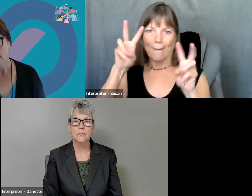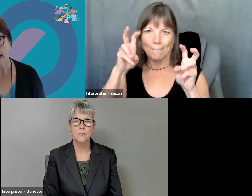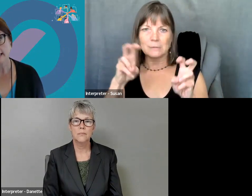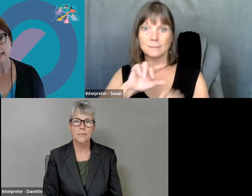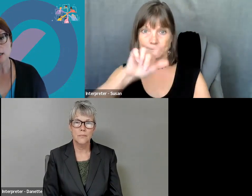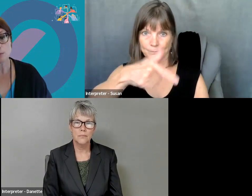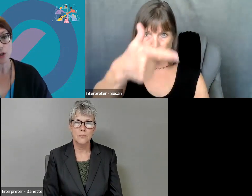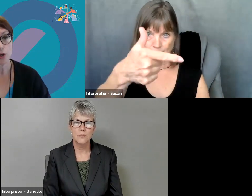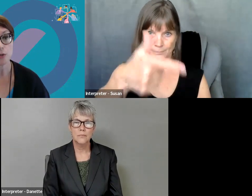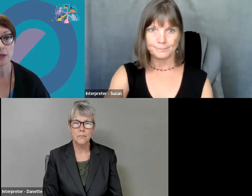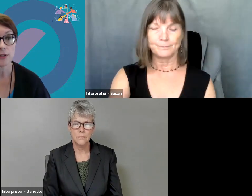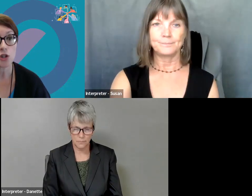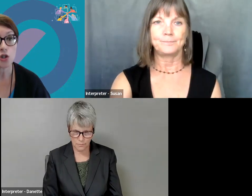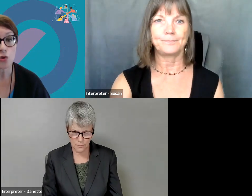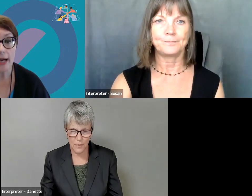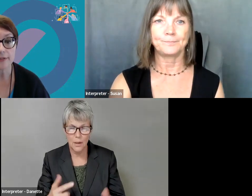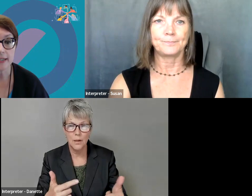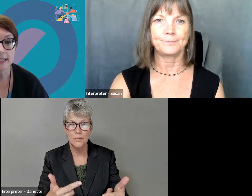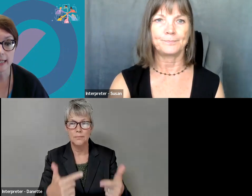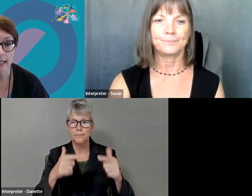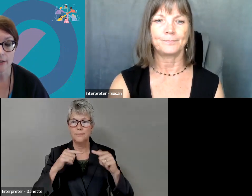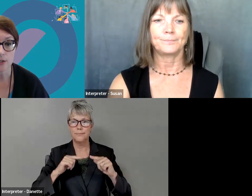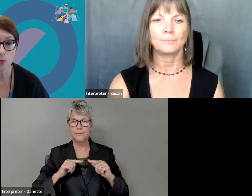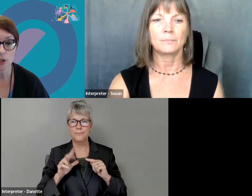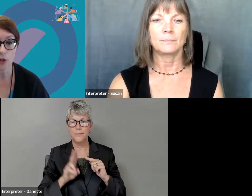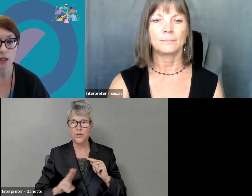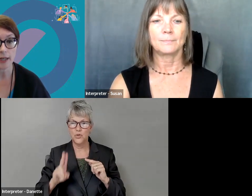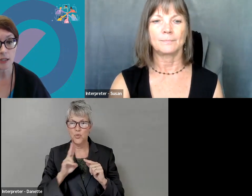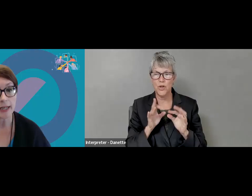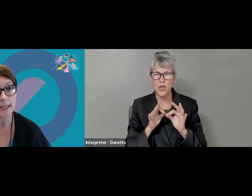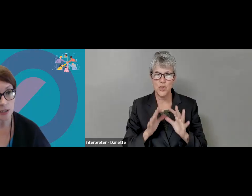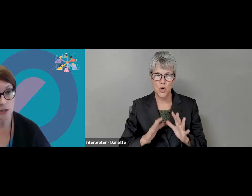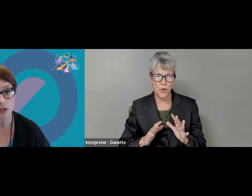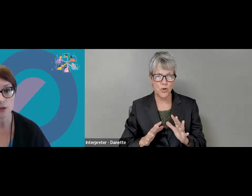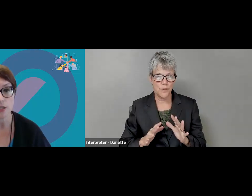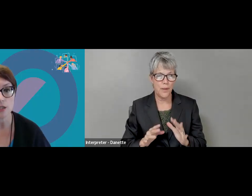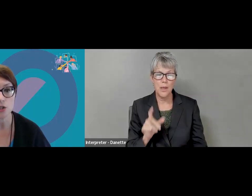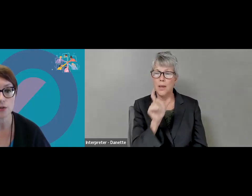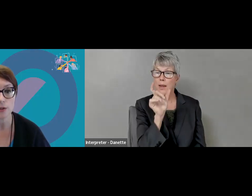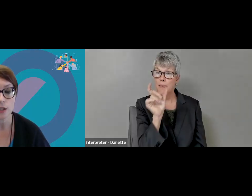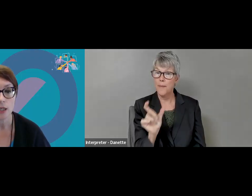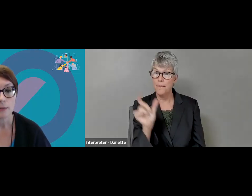Kelly Crosbie (she/her): and in the Bar charts we've stratified the data. So when you look at alliances. You see thirty, six children, the